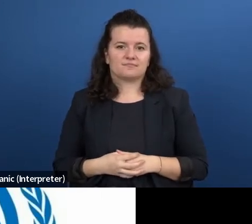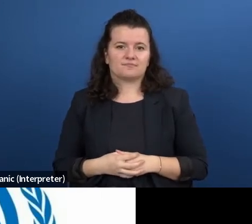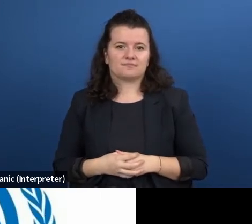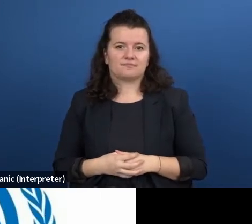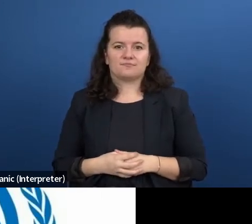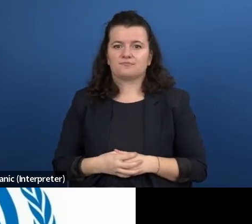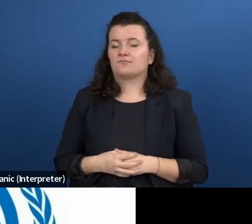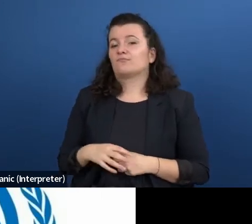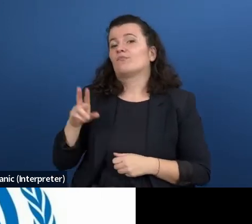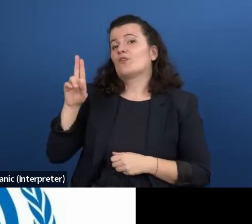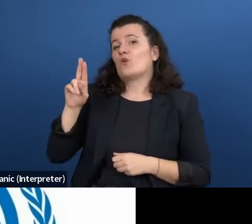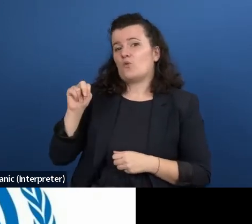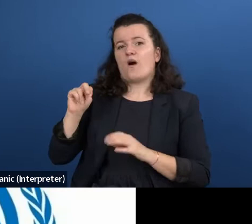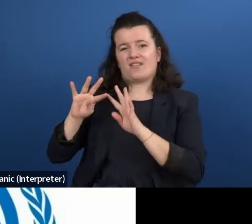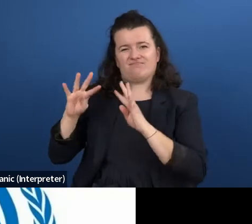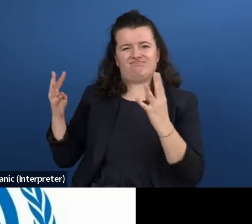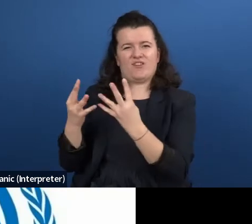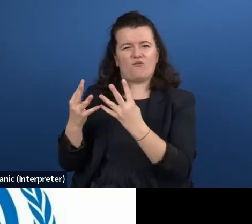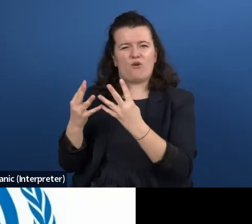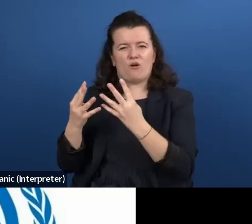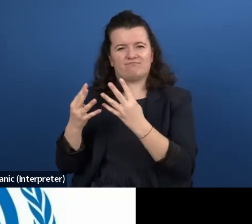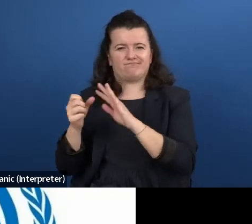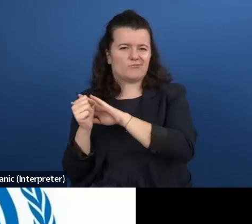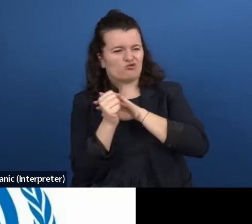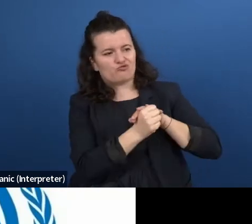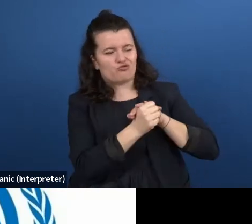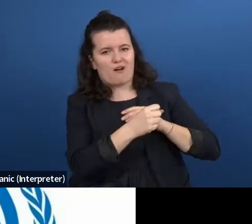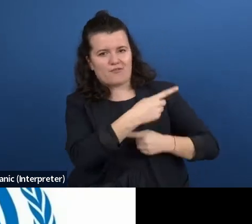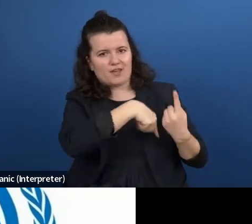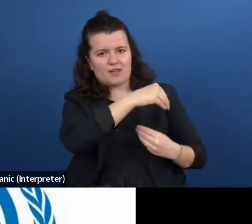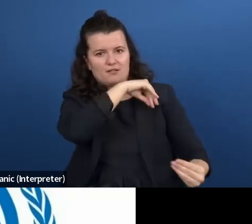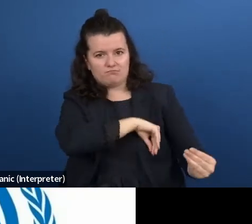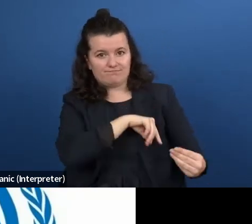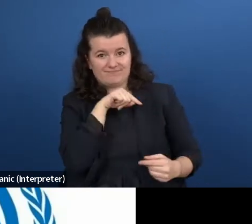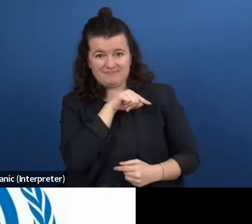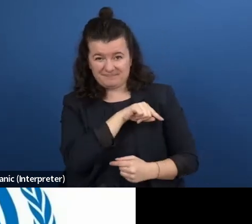on Trafficking in Persons doesn't address concretely disability,